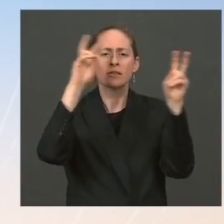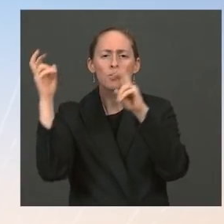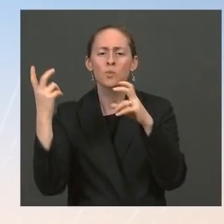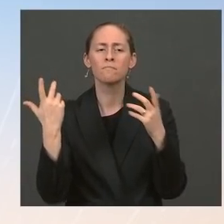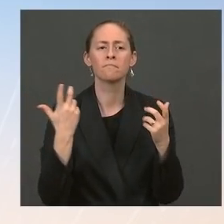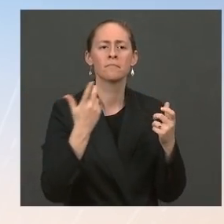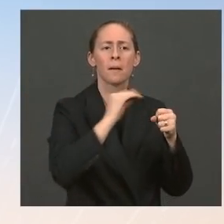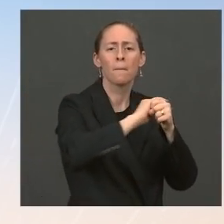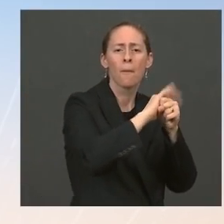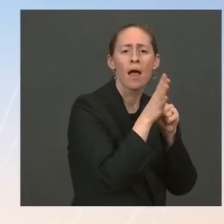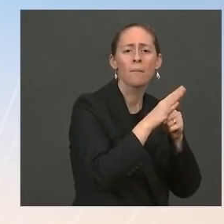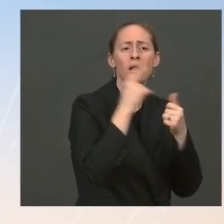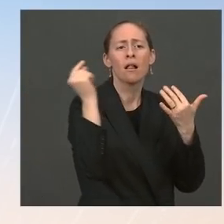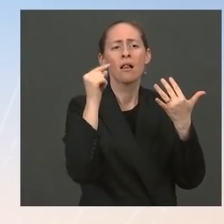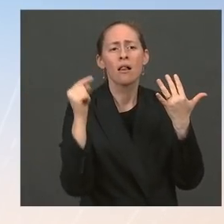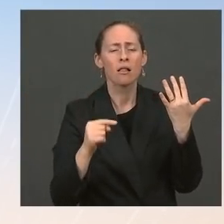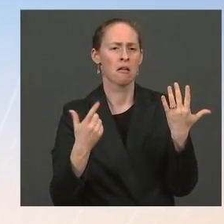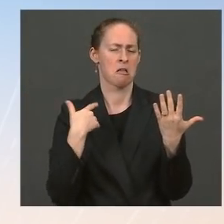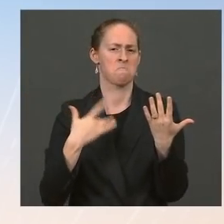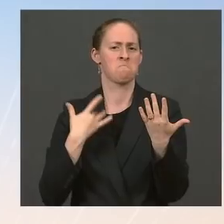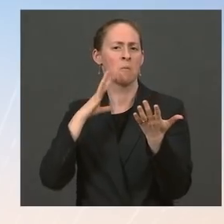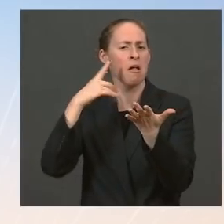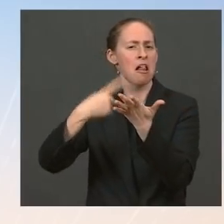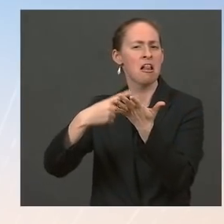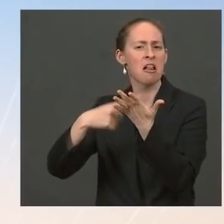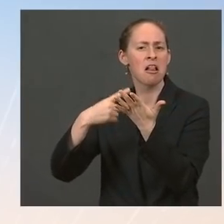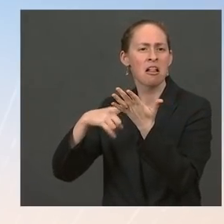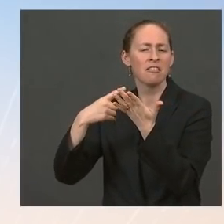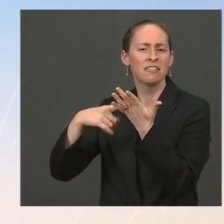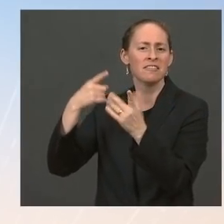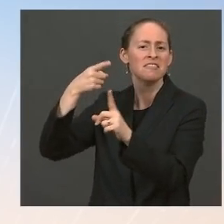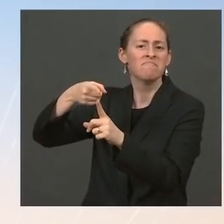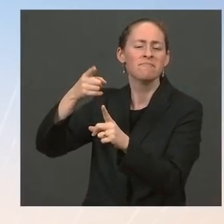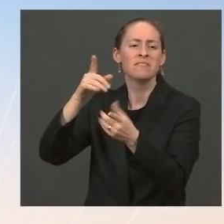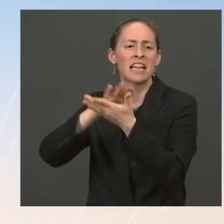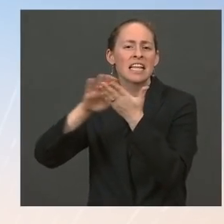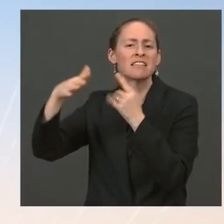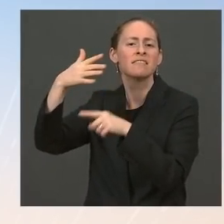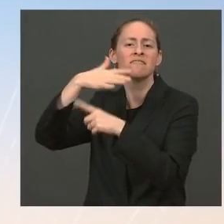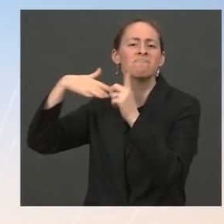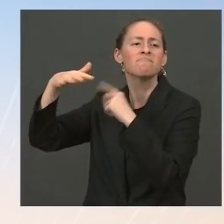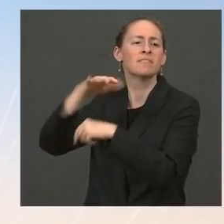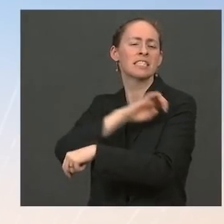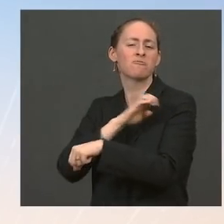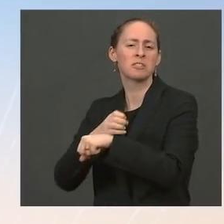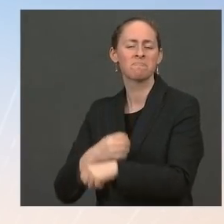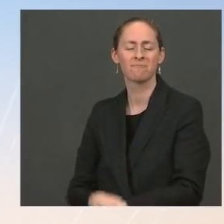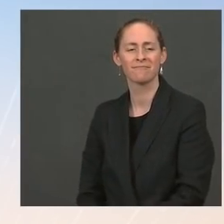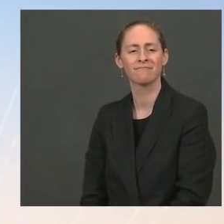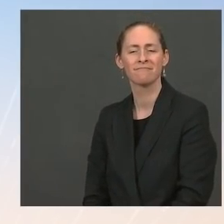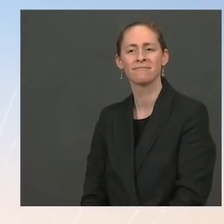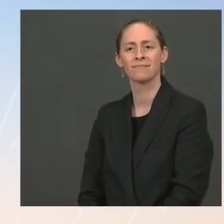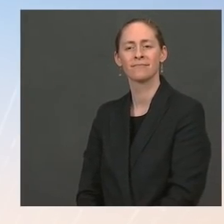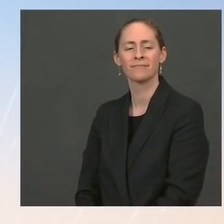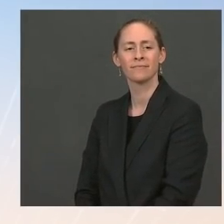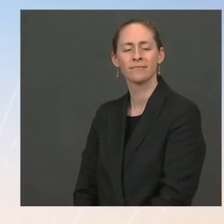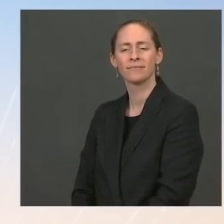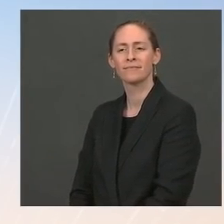in the meeting today. Go ahead. The Press: So, a couple of questions about bilateral relationships that are not in focus at the White House today. Ms. Psaki: Okay.